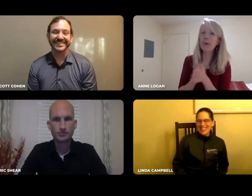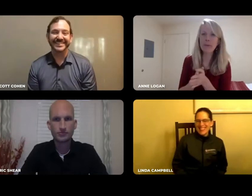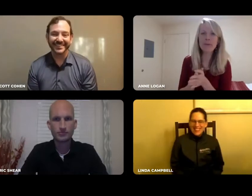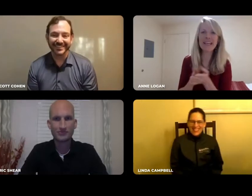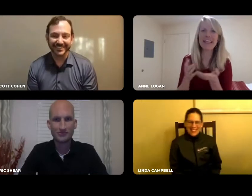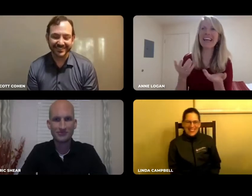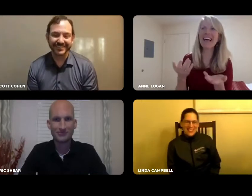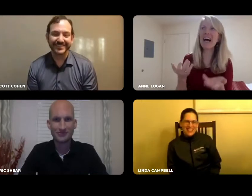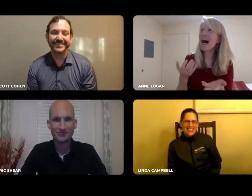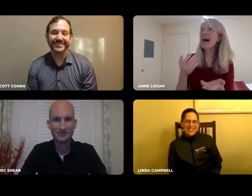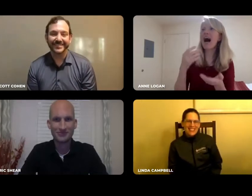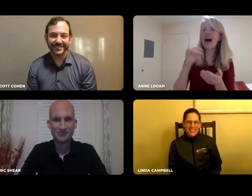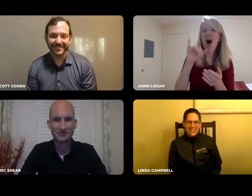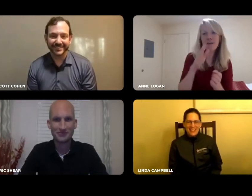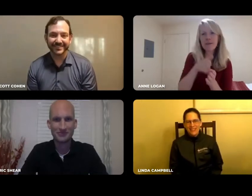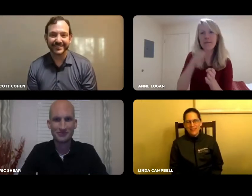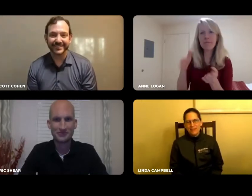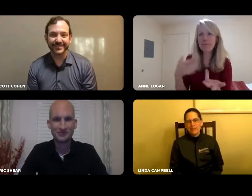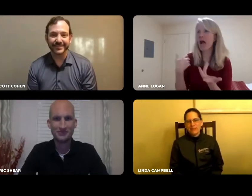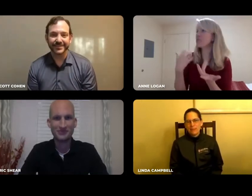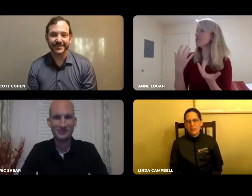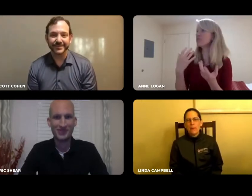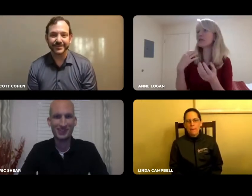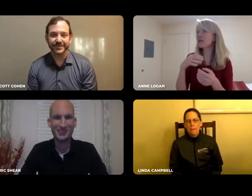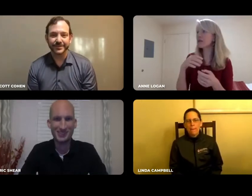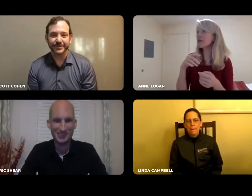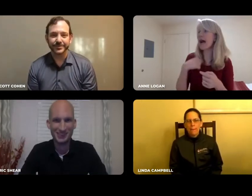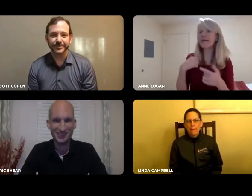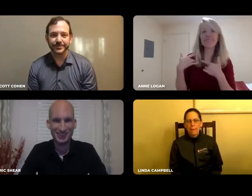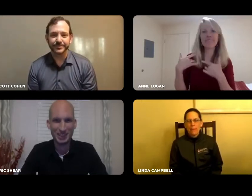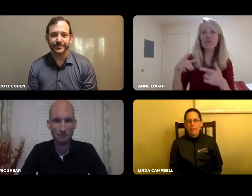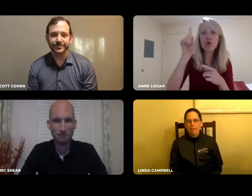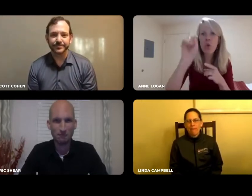Capturing them wasn't a good idea.